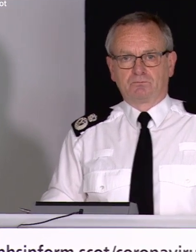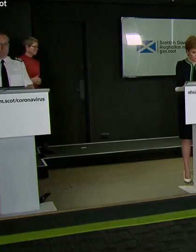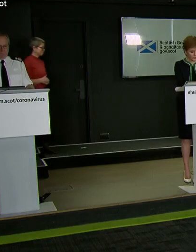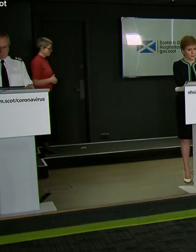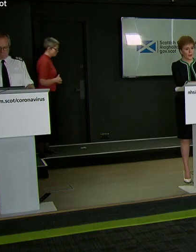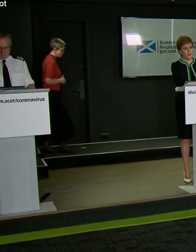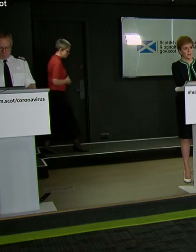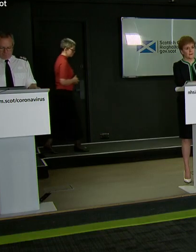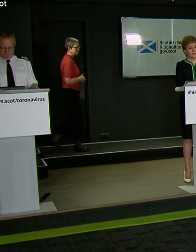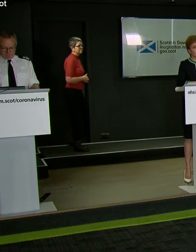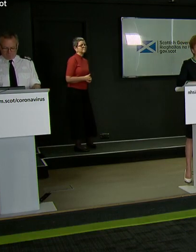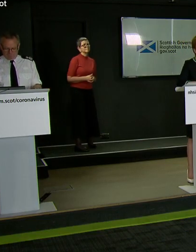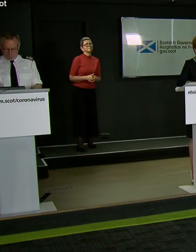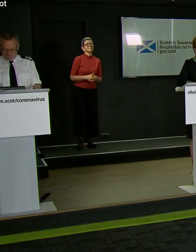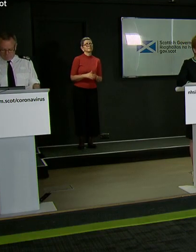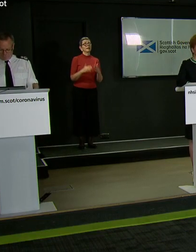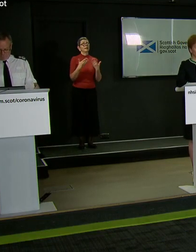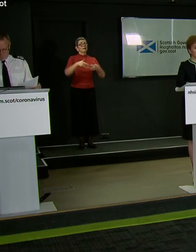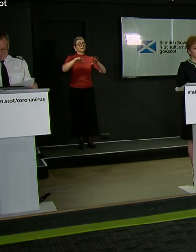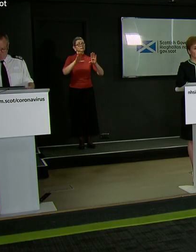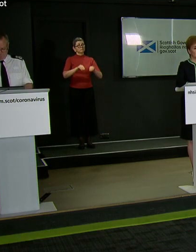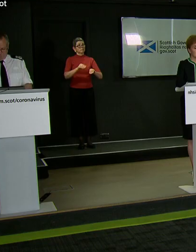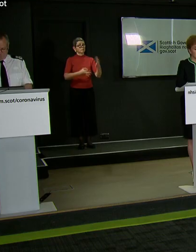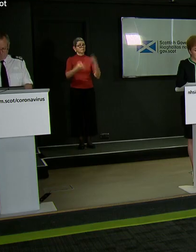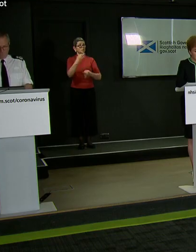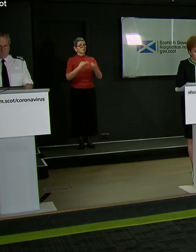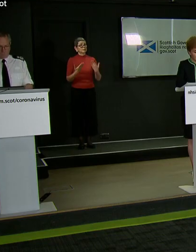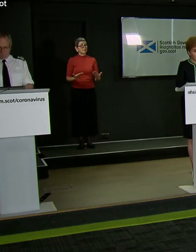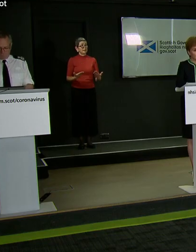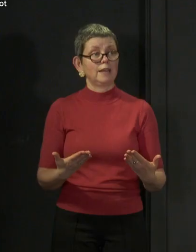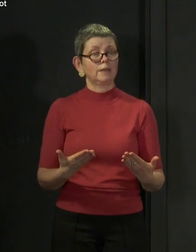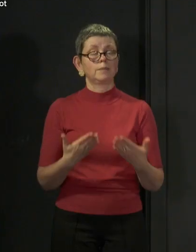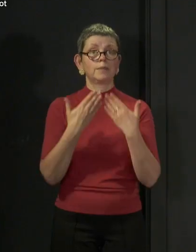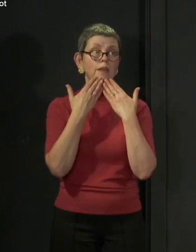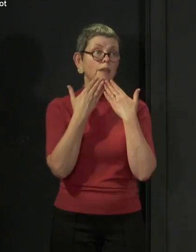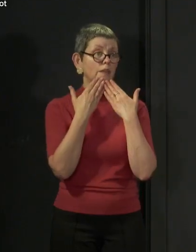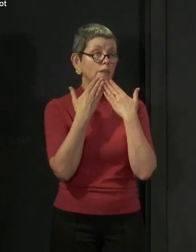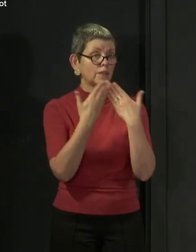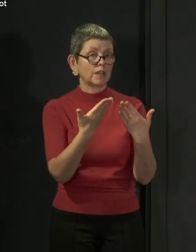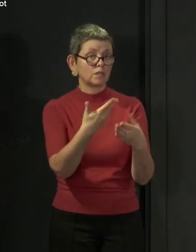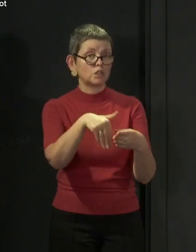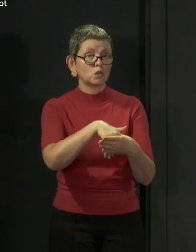Thank you, Chief Constable. That concludes our list of questions for today thank you for joining us. Thank you to the